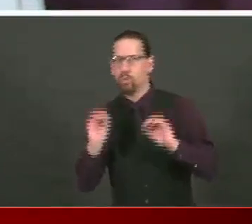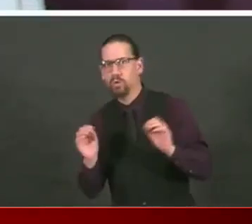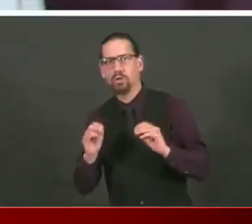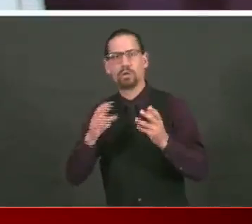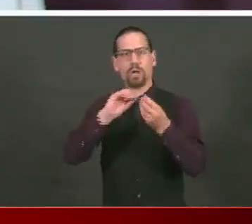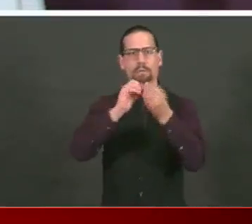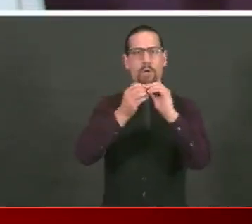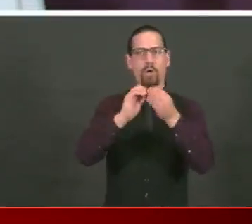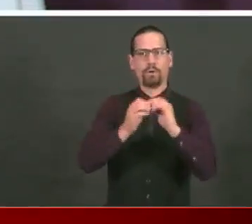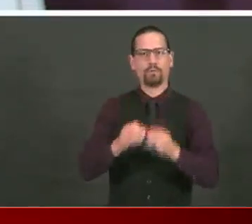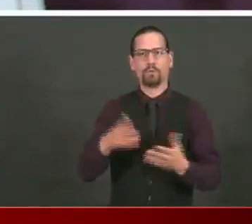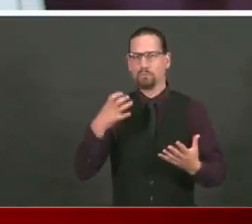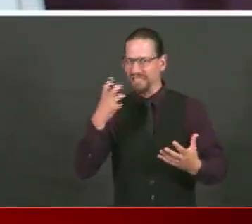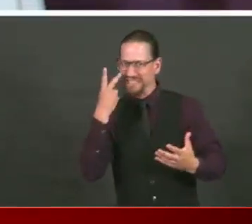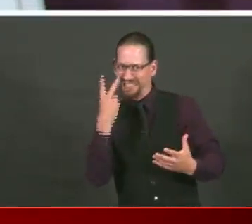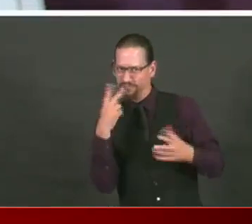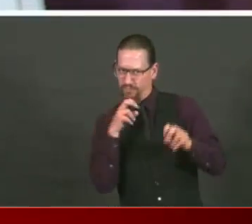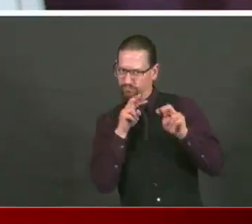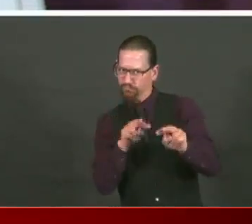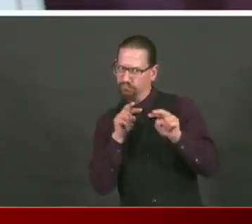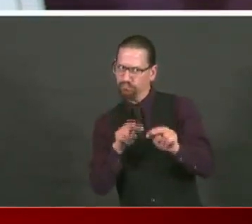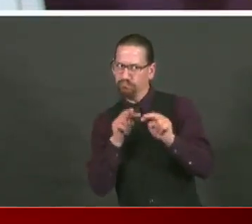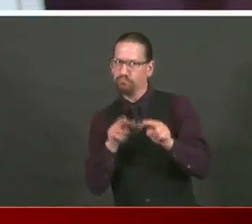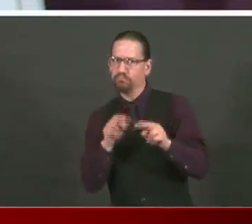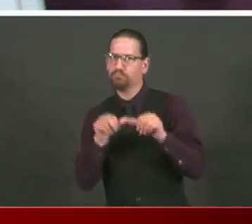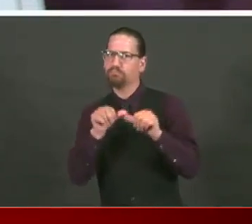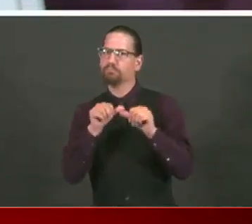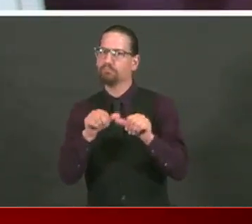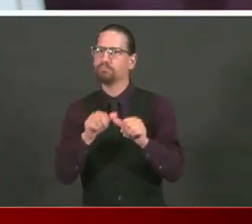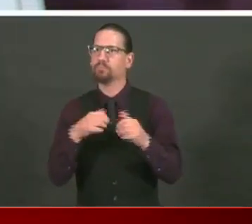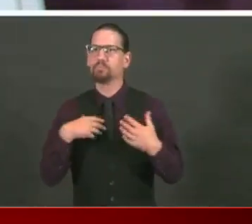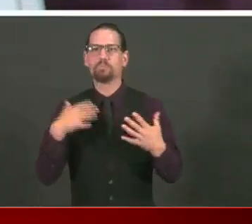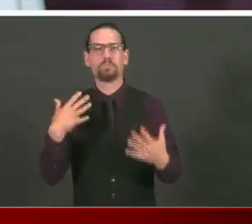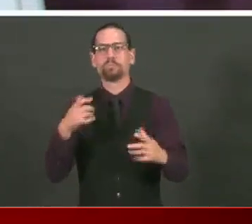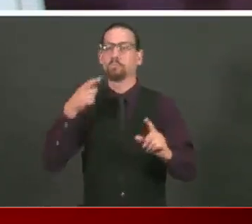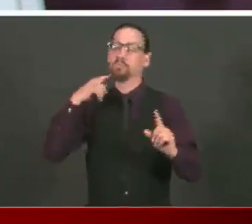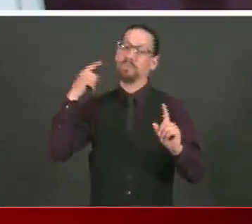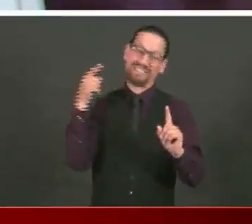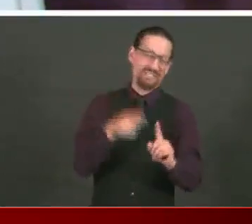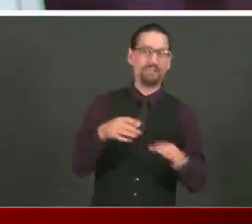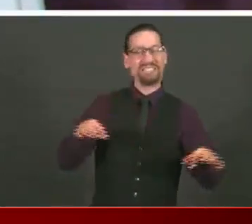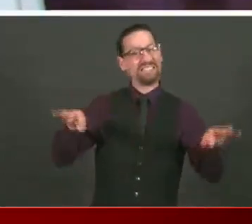TO KNOW WHO IS SICK, WHICH COMMUNITIES HAVE HIGH DENSITY VIRUS.